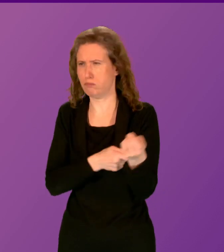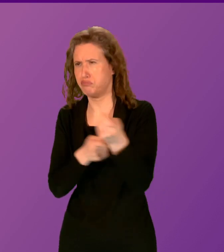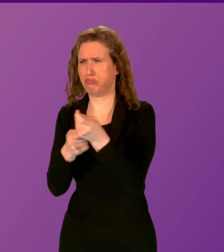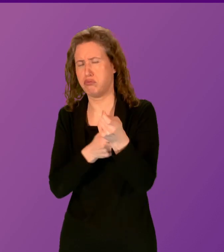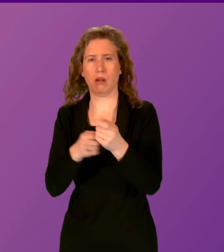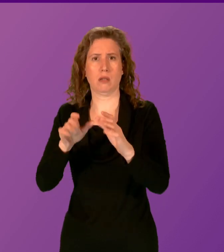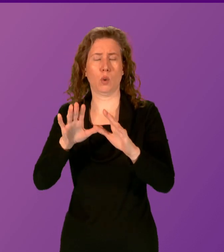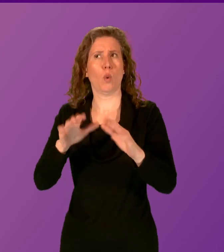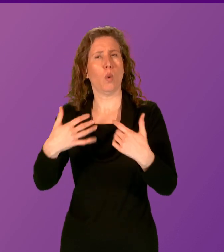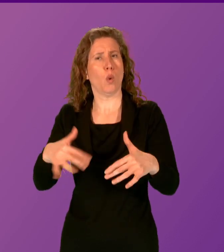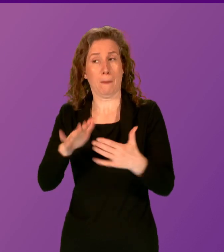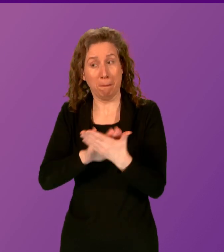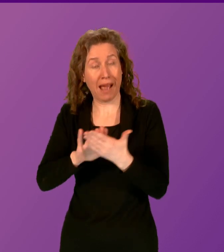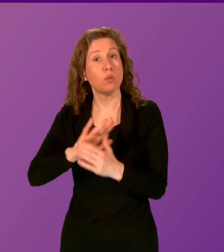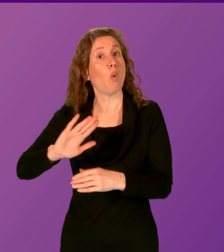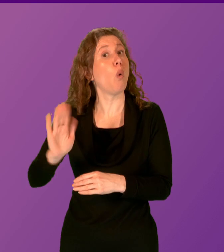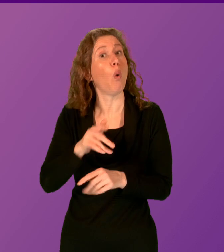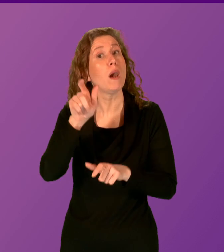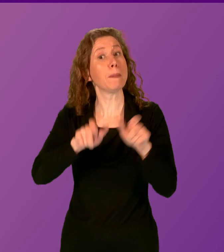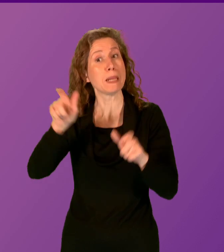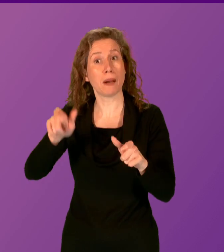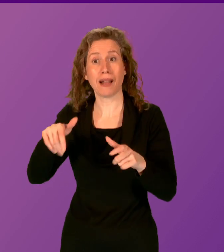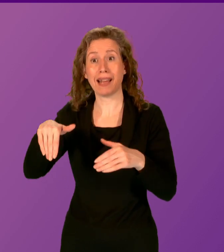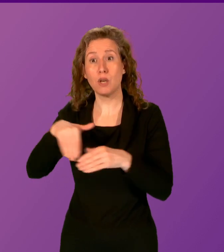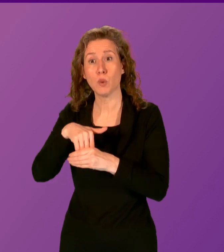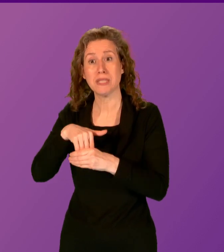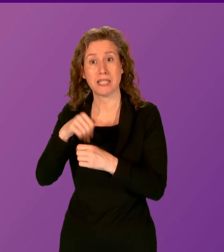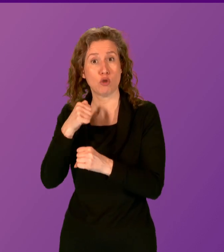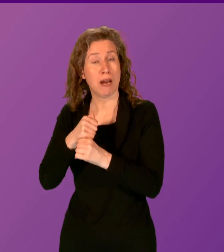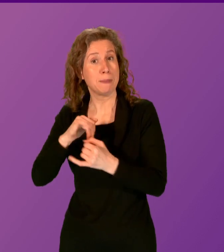Those efforts meant that everybody—including, I think, Graham Simpson, who was there—was